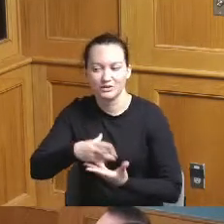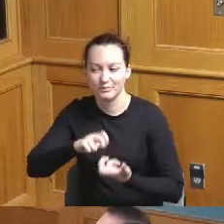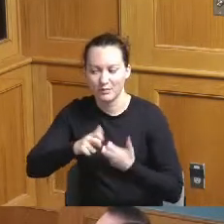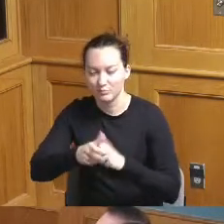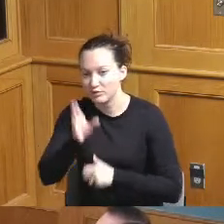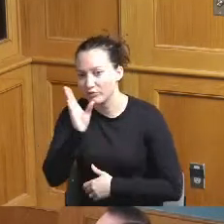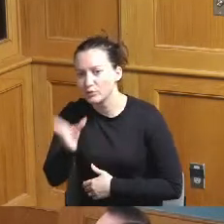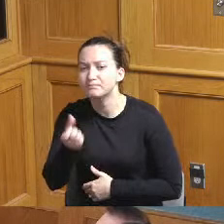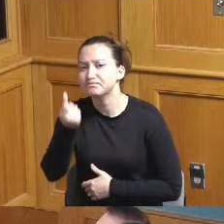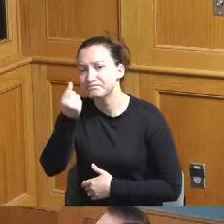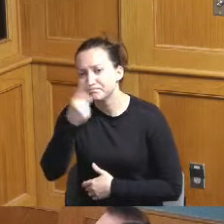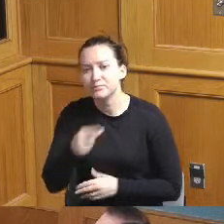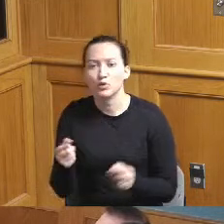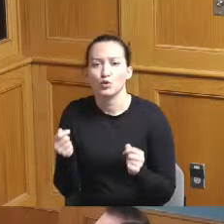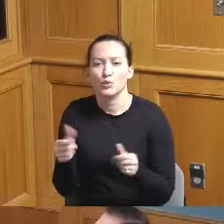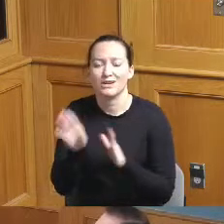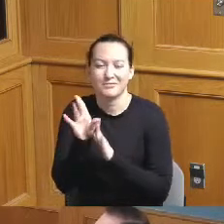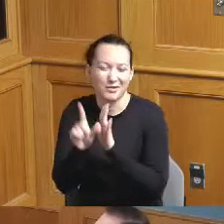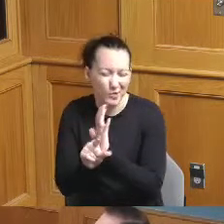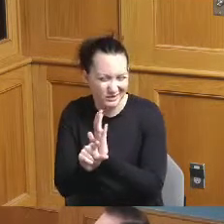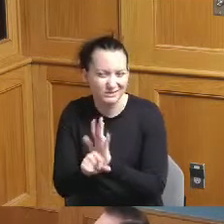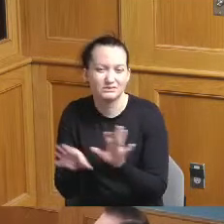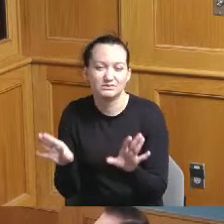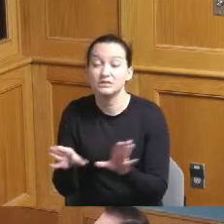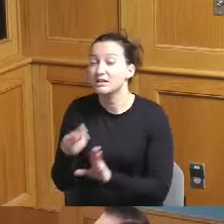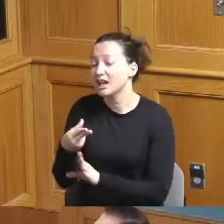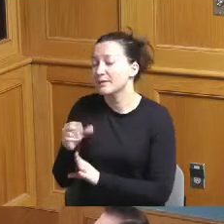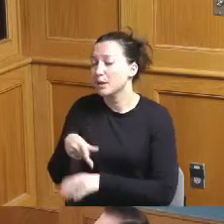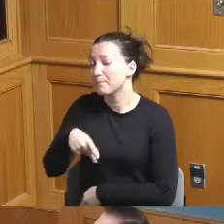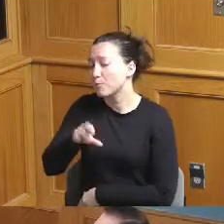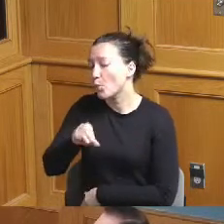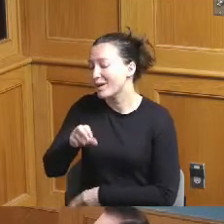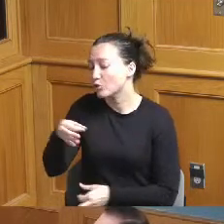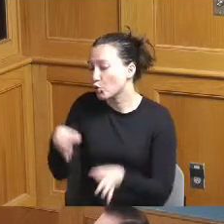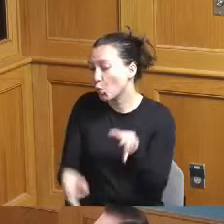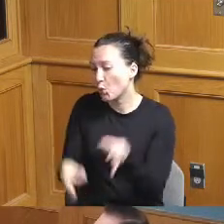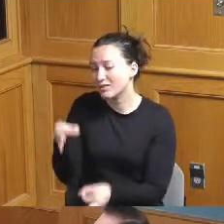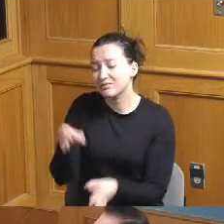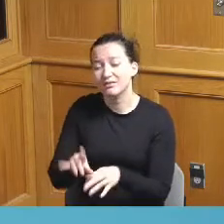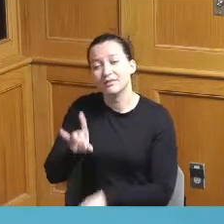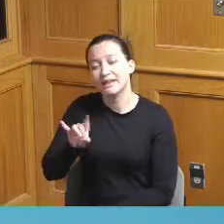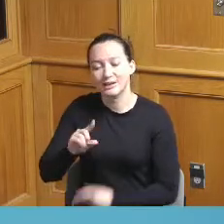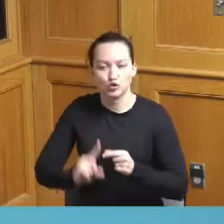despite quick background the Hamilton County Probate Court provides over 80 unique statutory